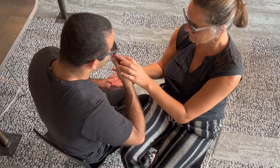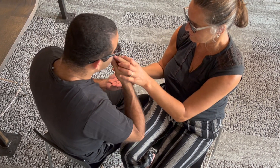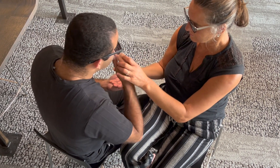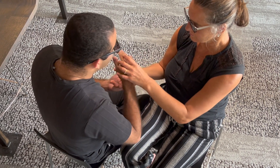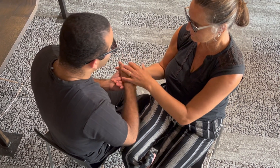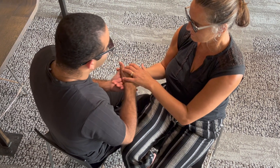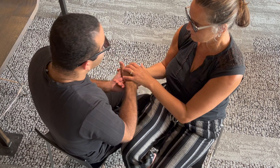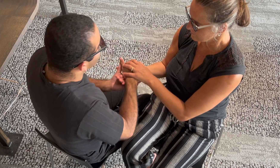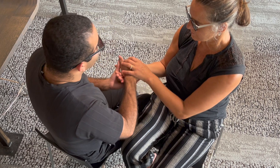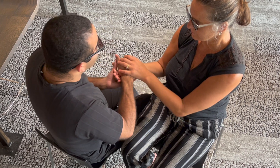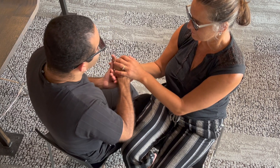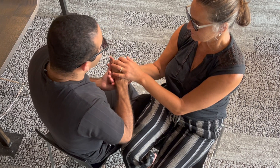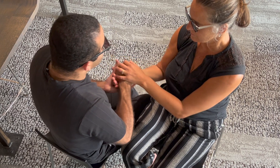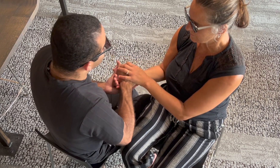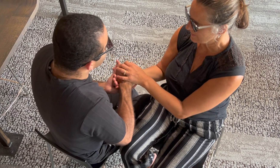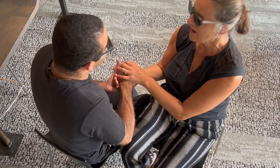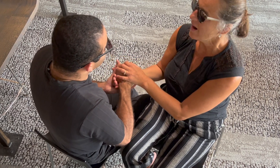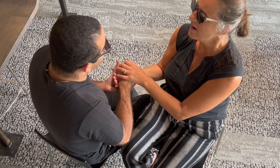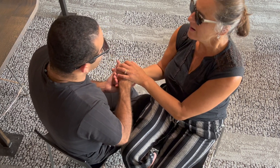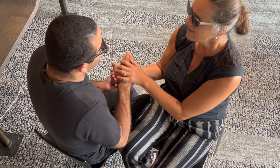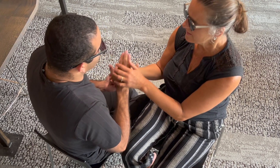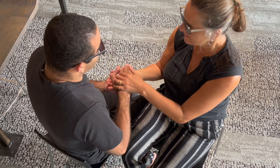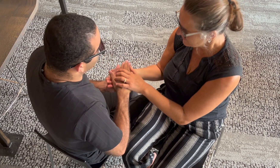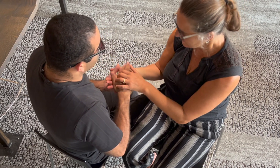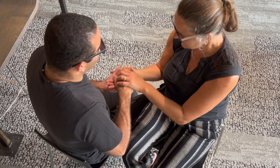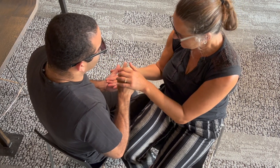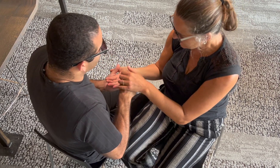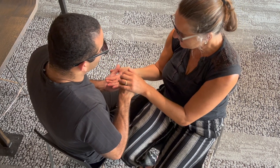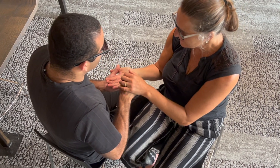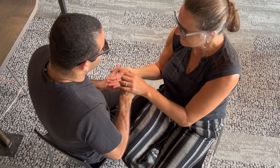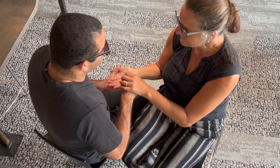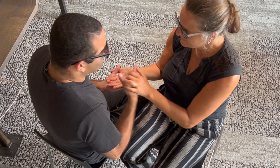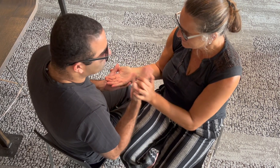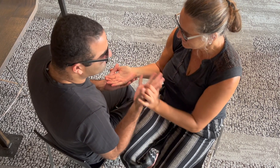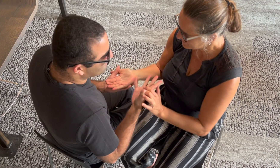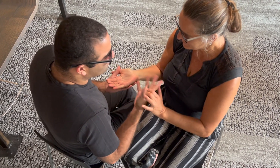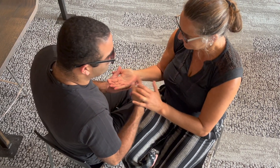[Roberto] I have the best salsa recipe. It's my favorite.